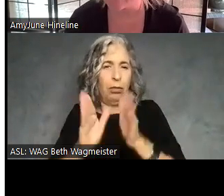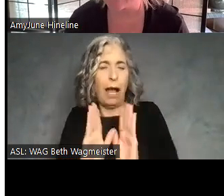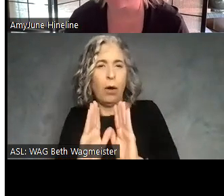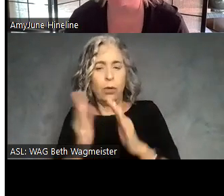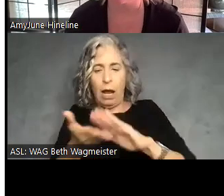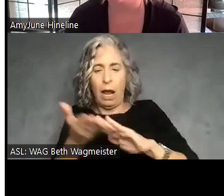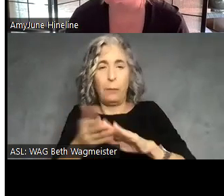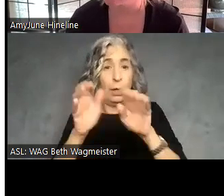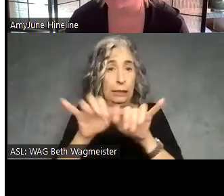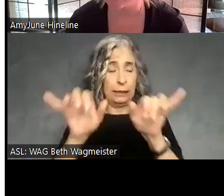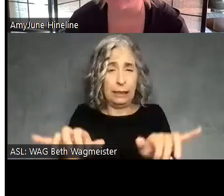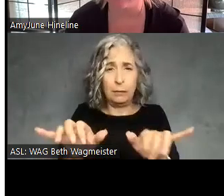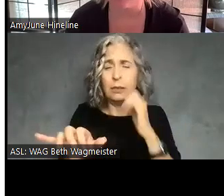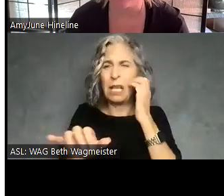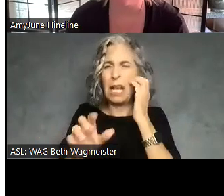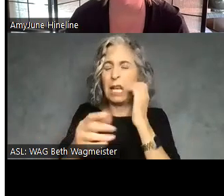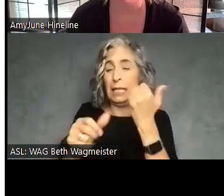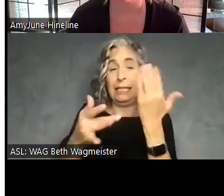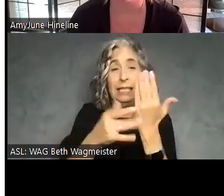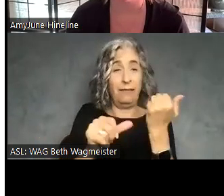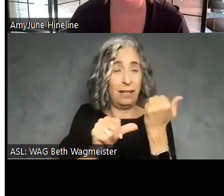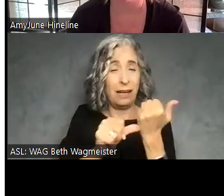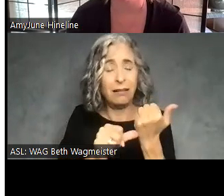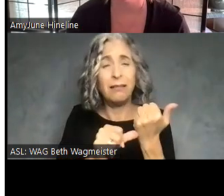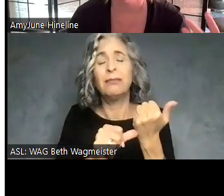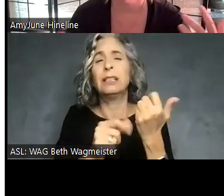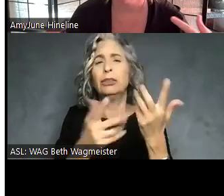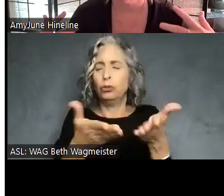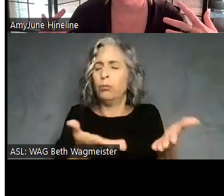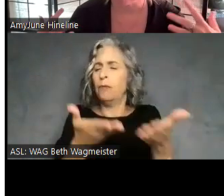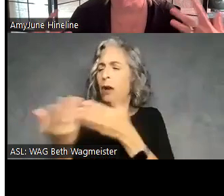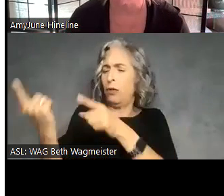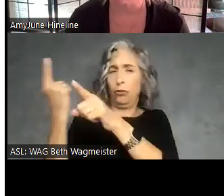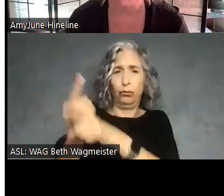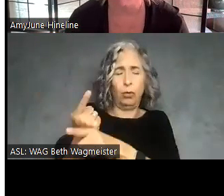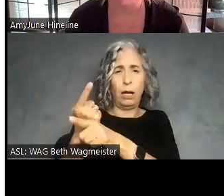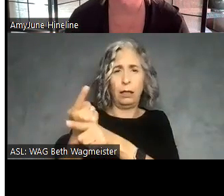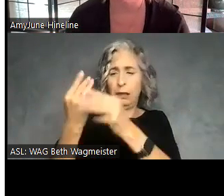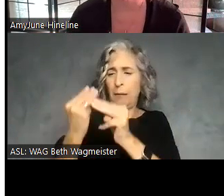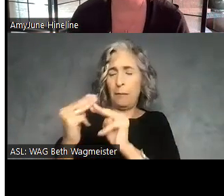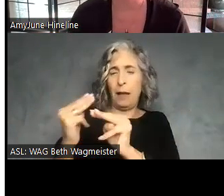called "magic links." We want code input fields with the appropriate time. You know, we want to